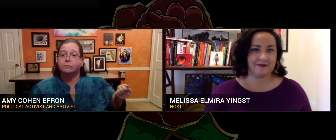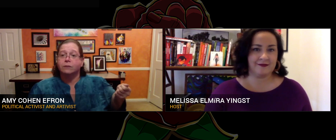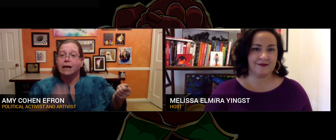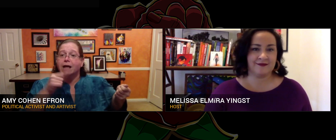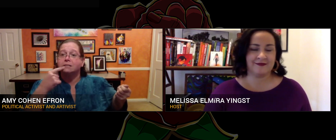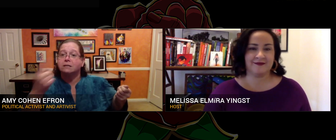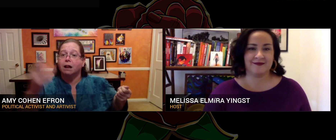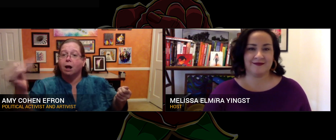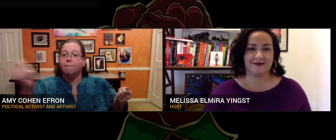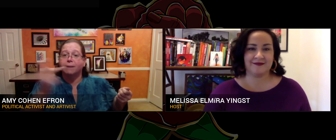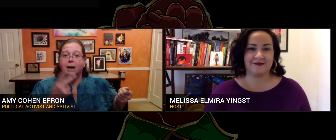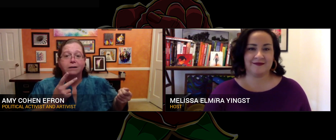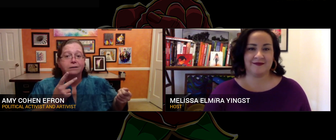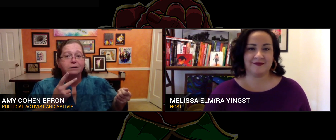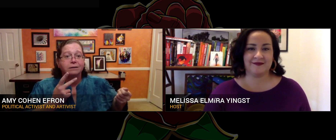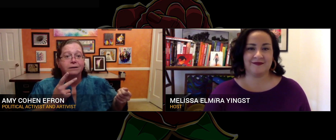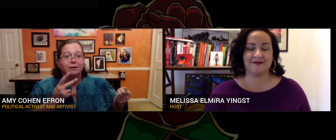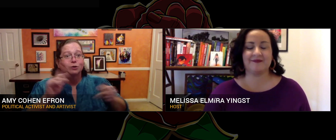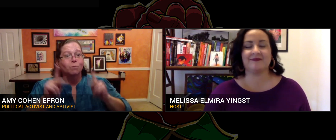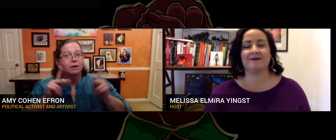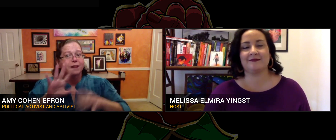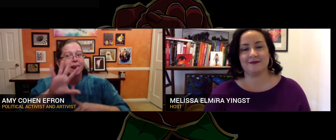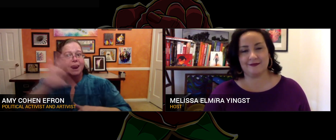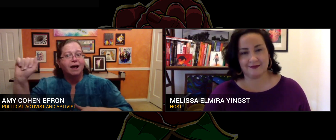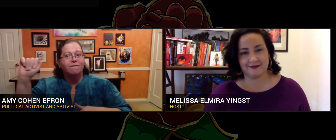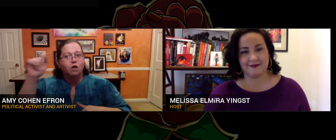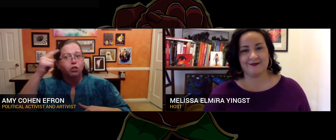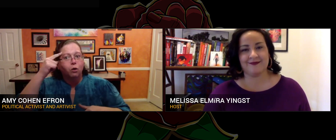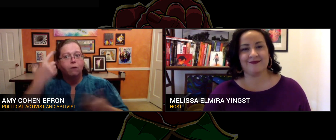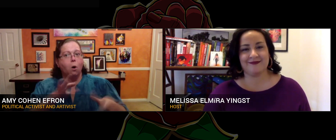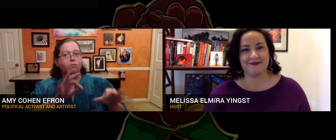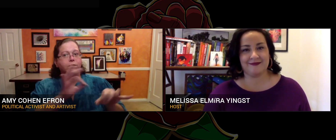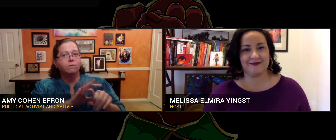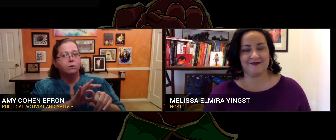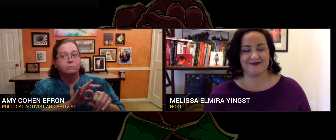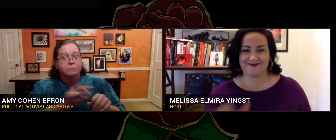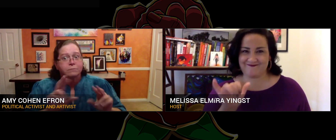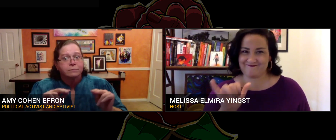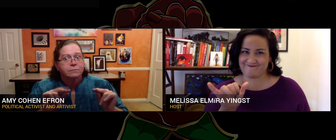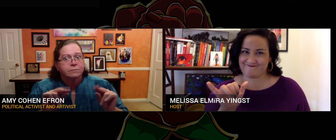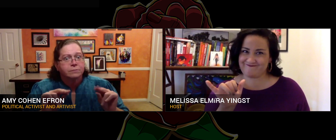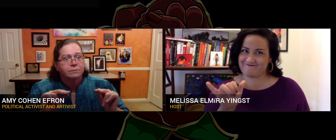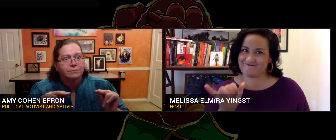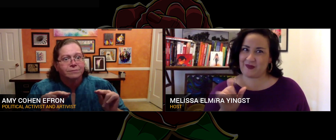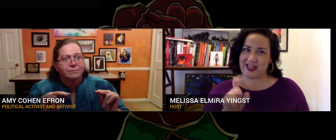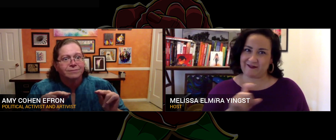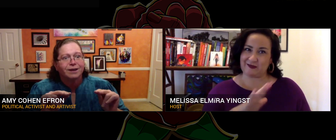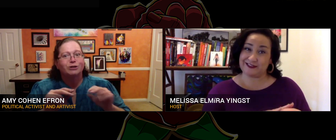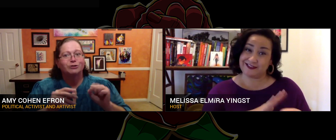Sometimes people would just turn their vote in and the office would tell them not to come back. So people would leave thinking that they've already voted, but oh no.